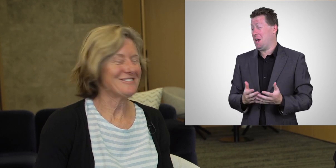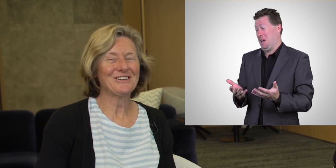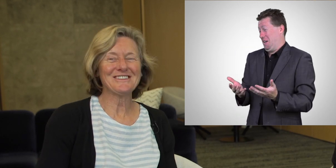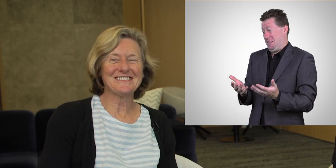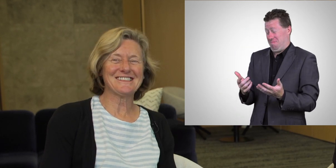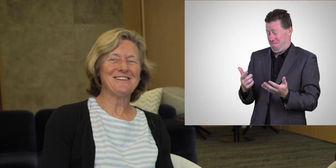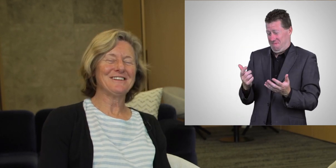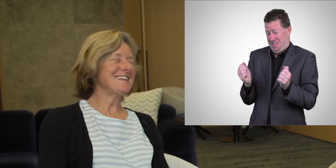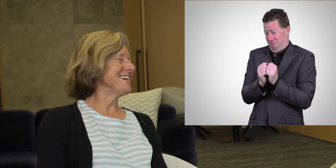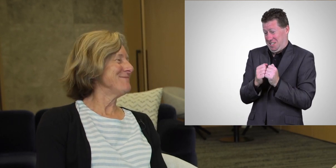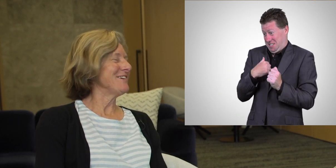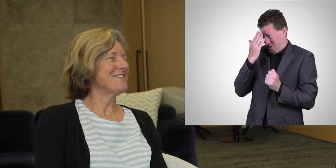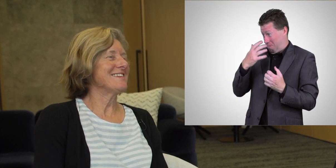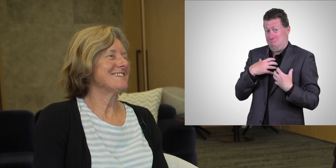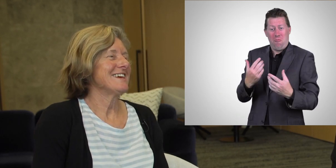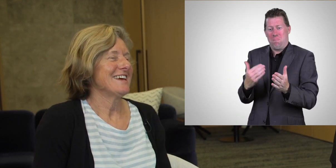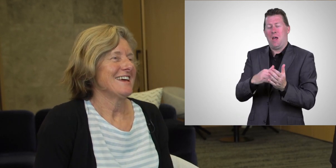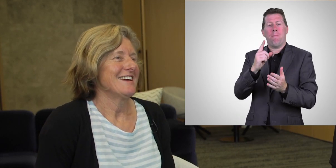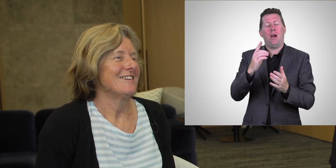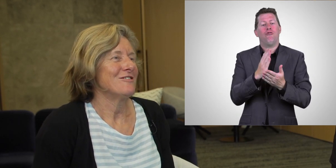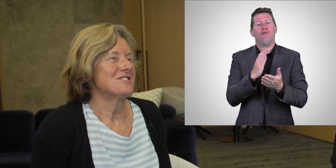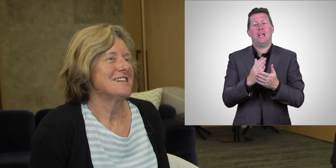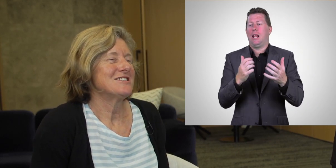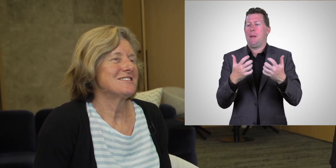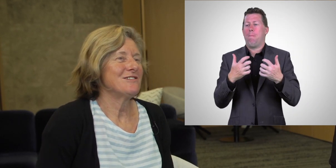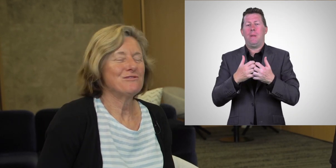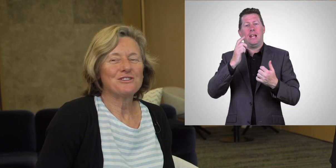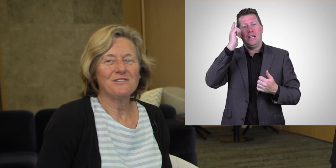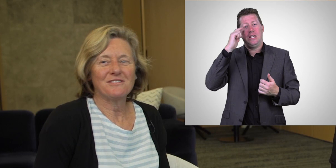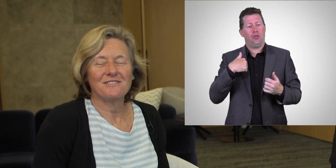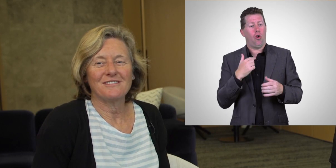what else to say really. I mean, I think that all the teachers that I’ve worked with